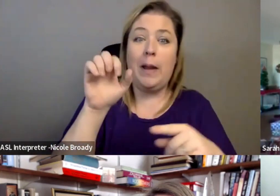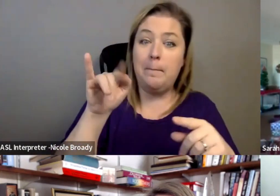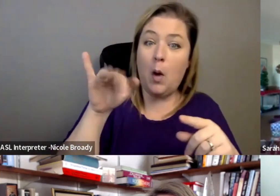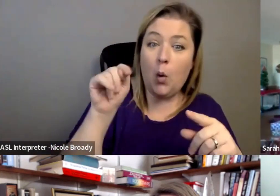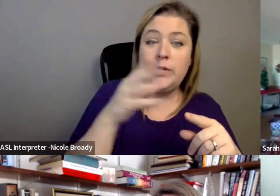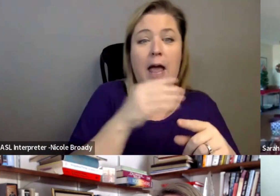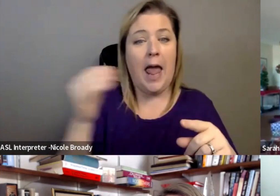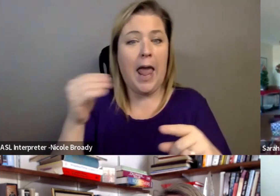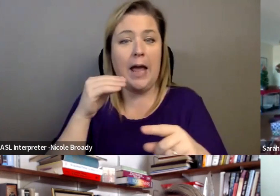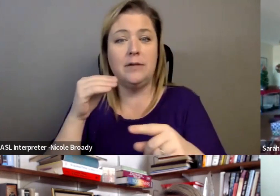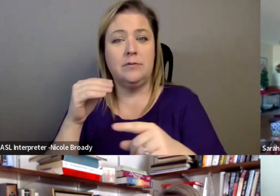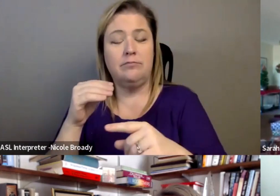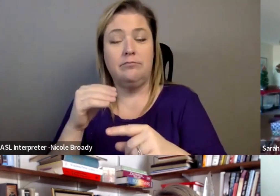components so that everyone can benefit.